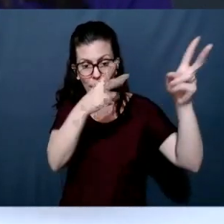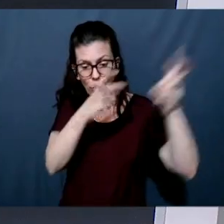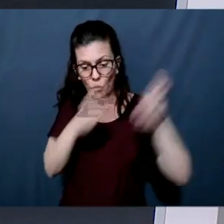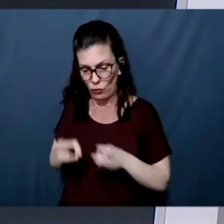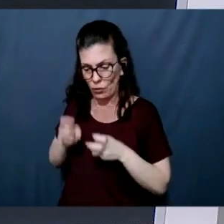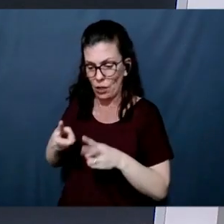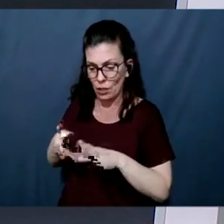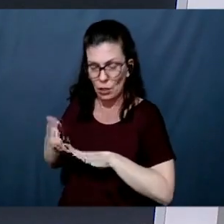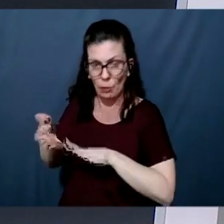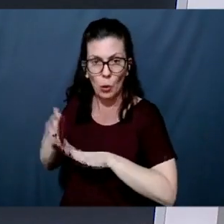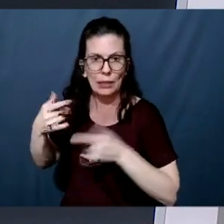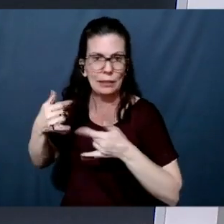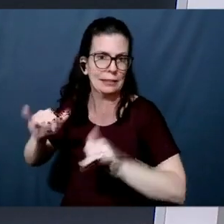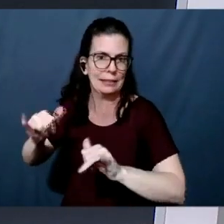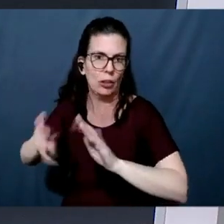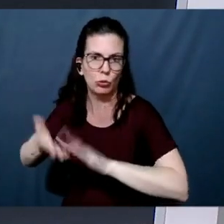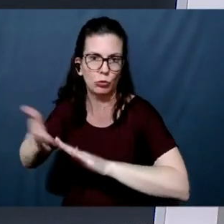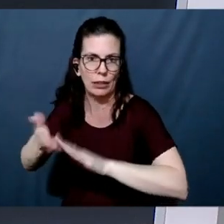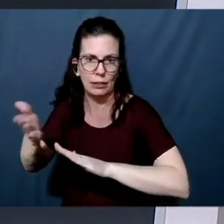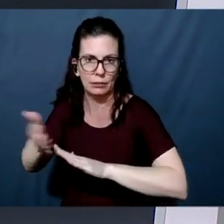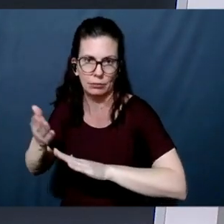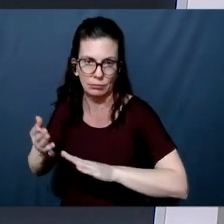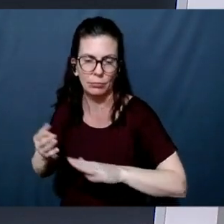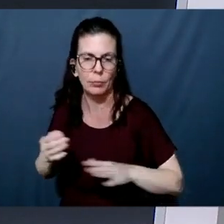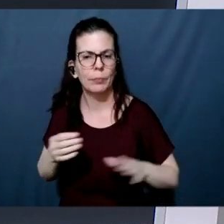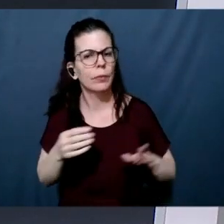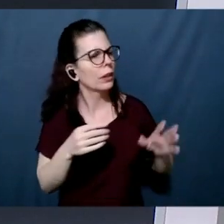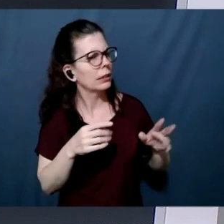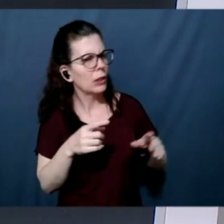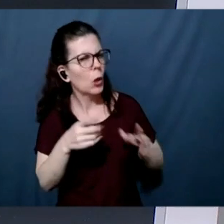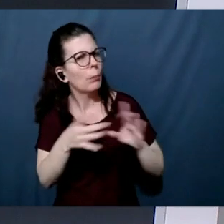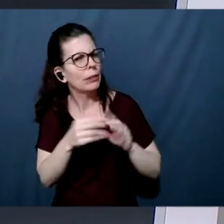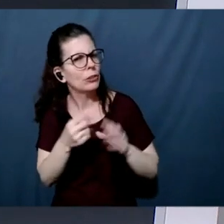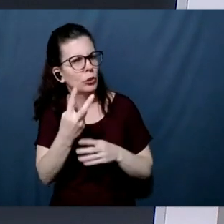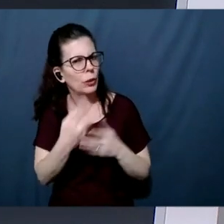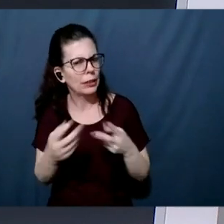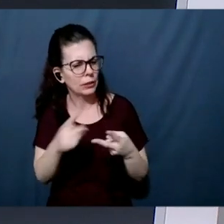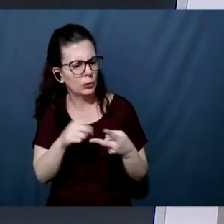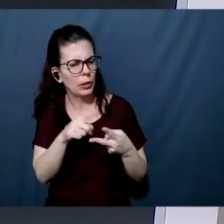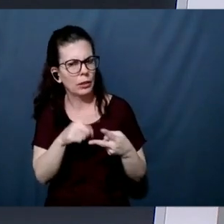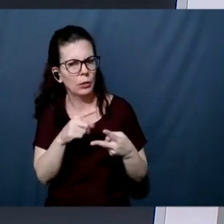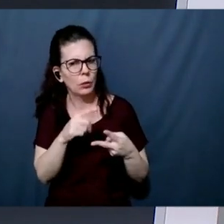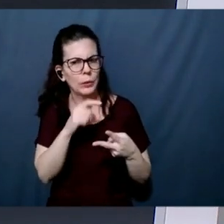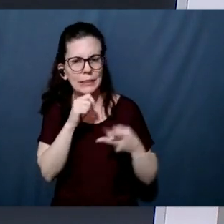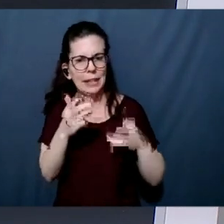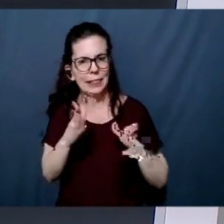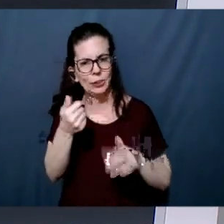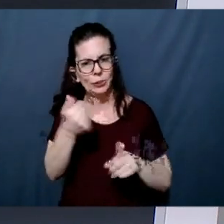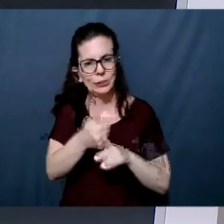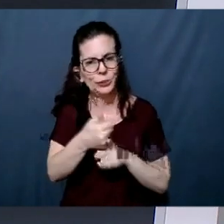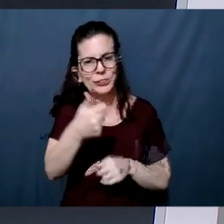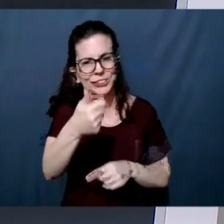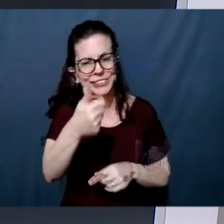And Shivi mentioned it, well two things. Number one, we didn't let you introduce yourself. We got too excited about what we are talking about.